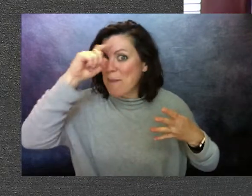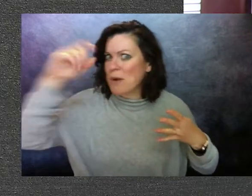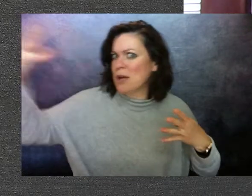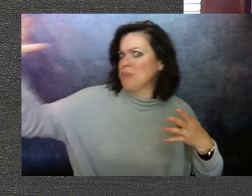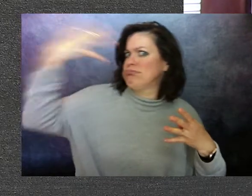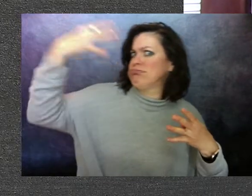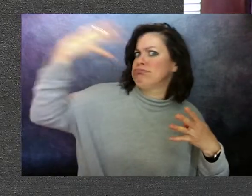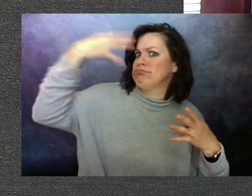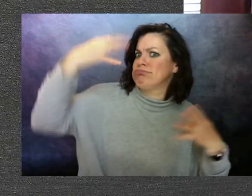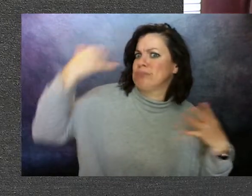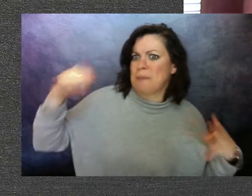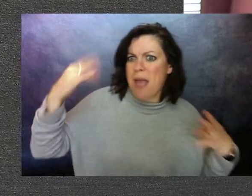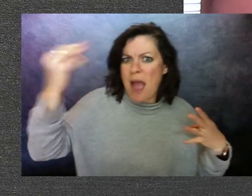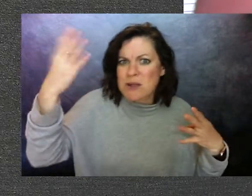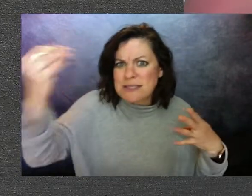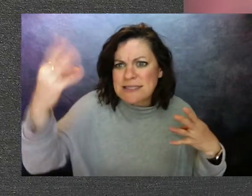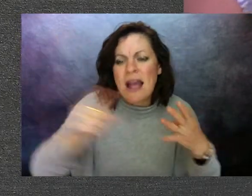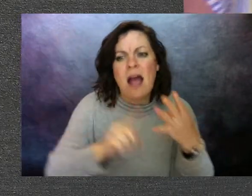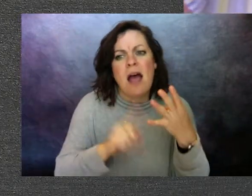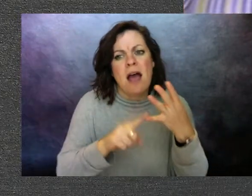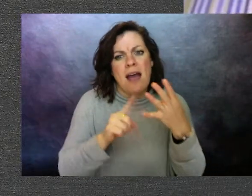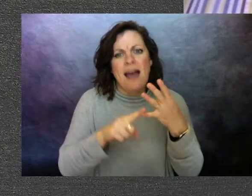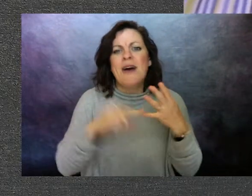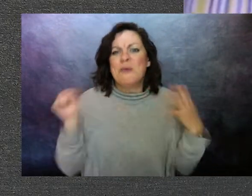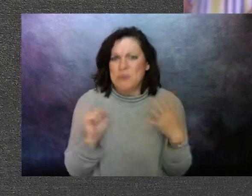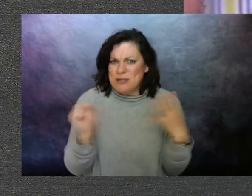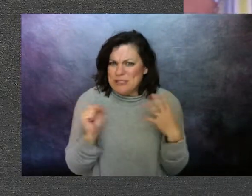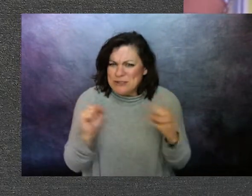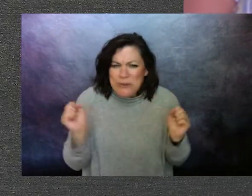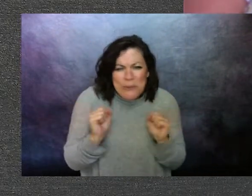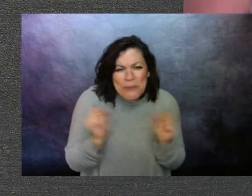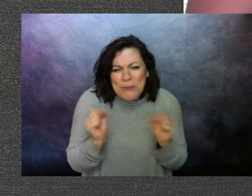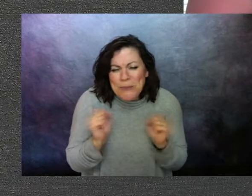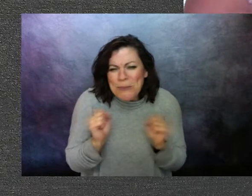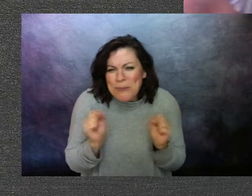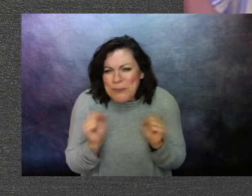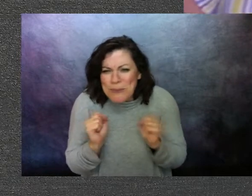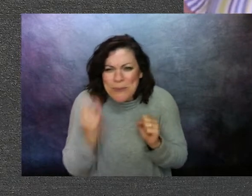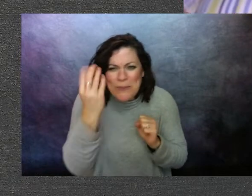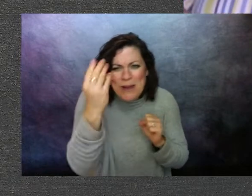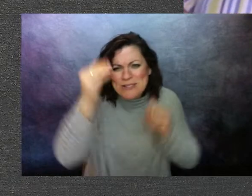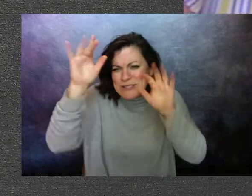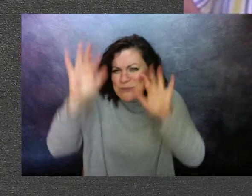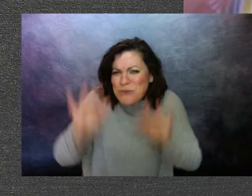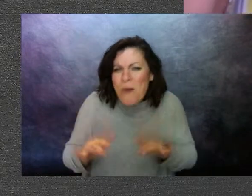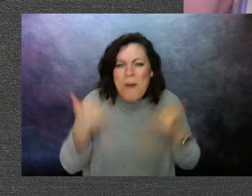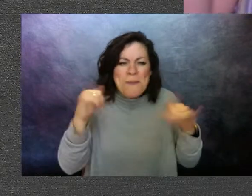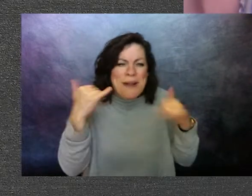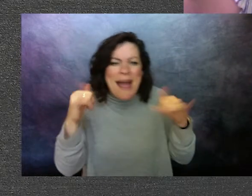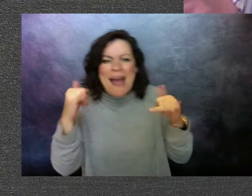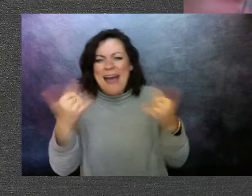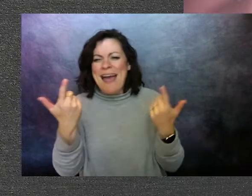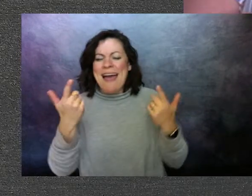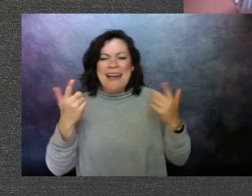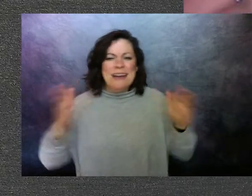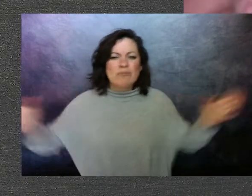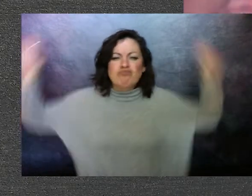and winter, when it's snowy and cold and we can build snowmen or make snow angels, those are all winter things.